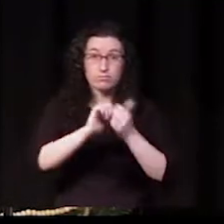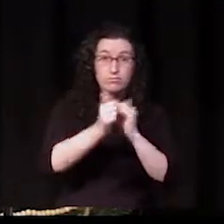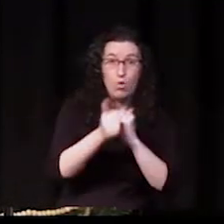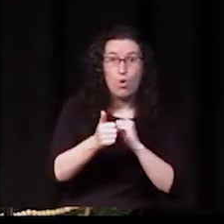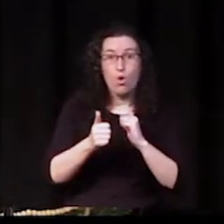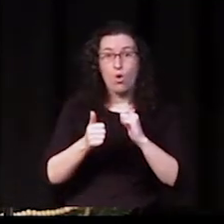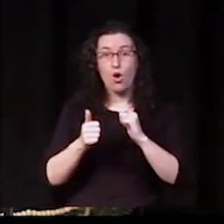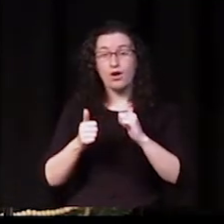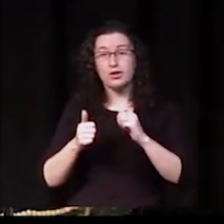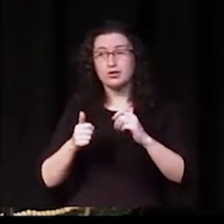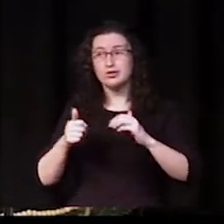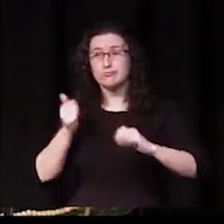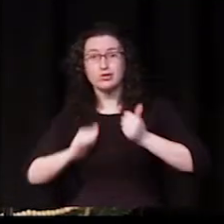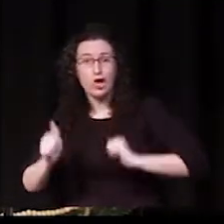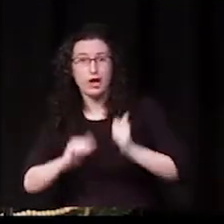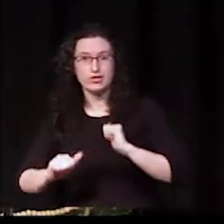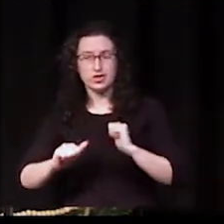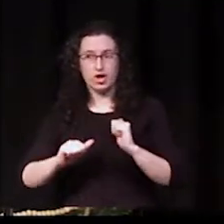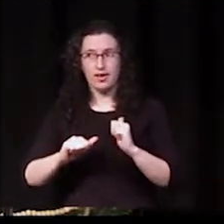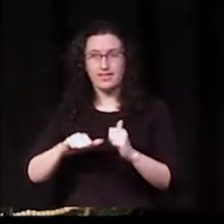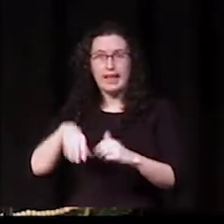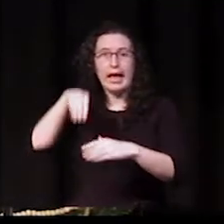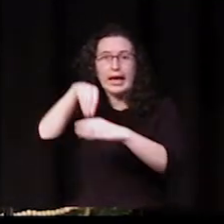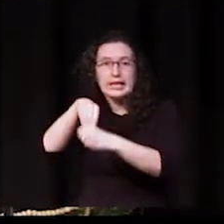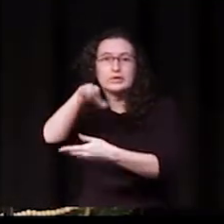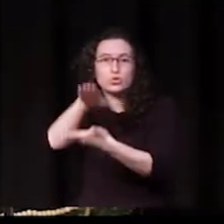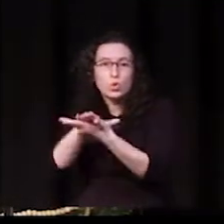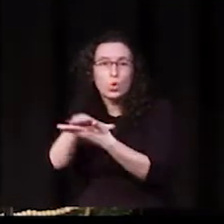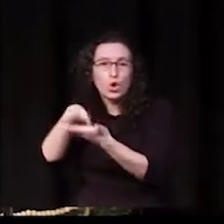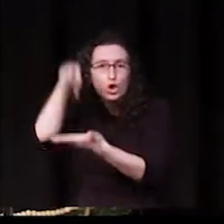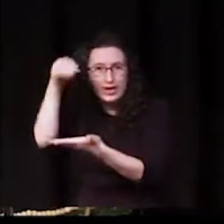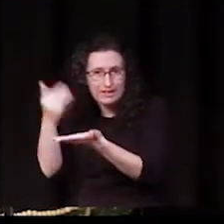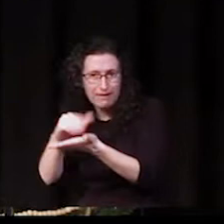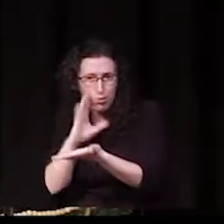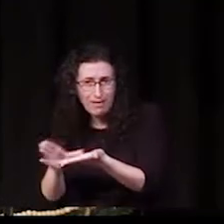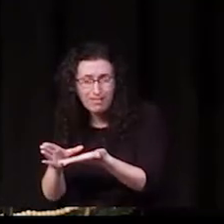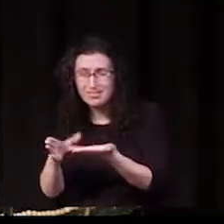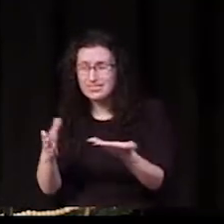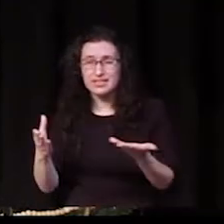of in-person learning for students before the end of this school year? When will we be back in this place